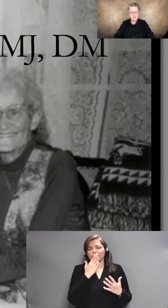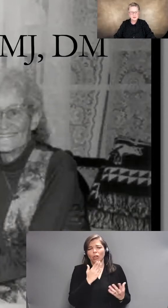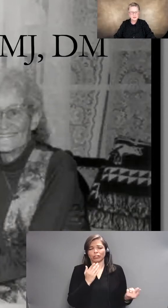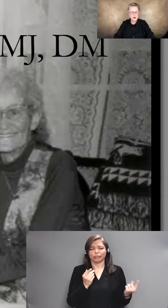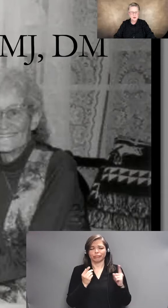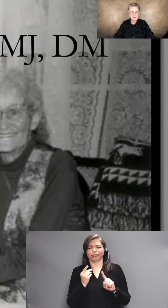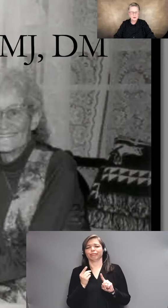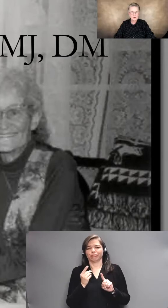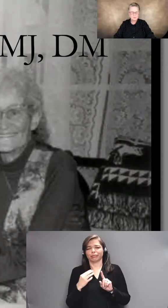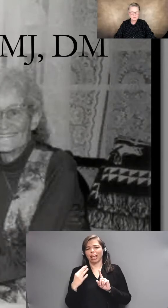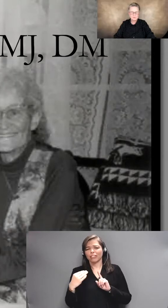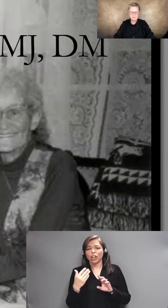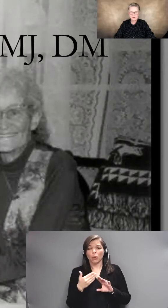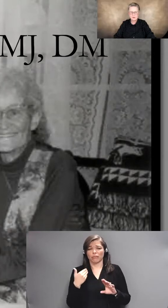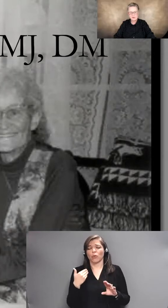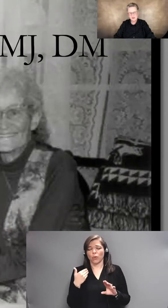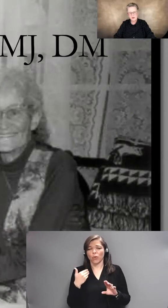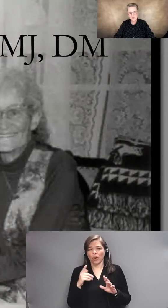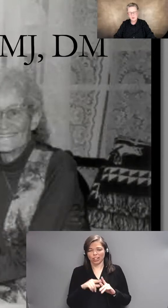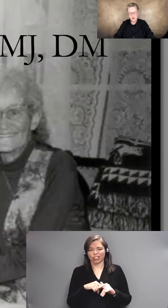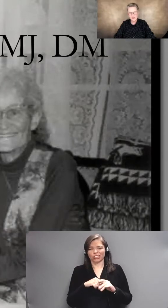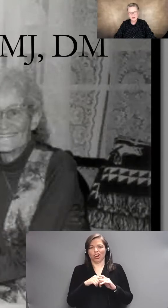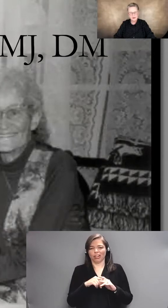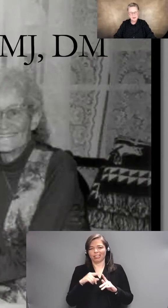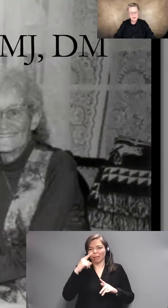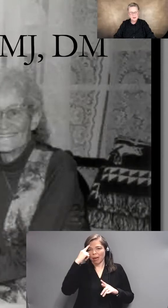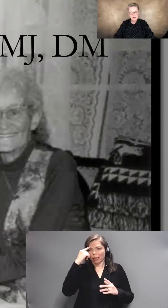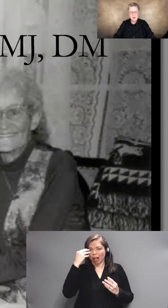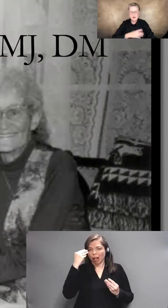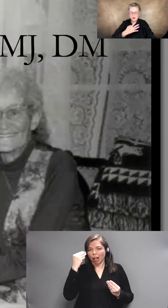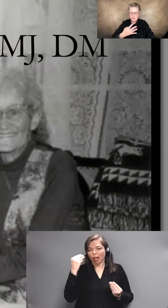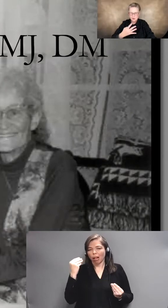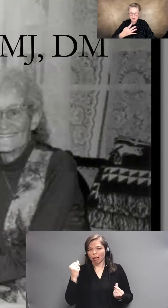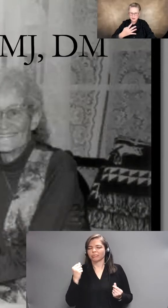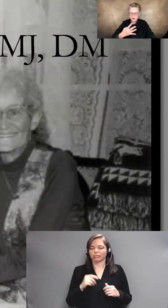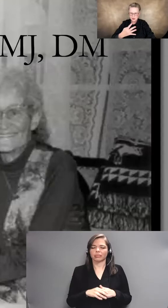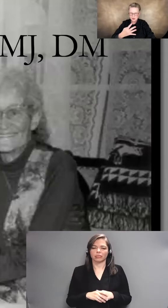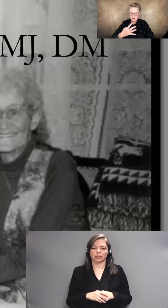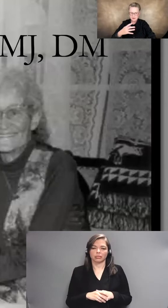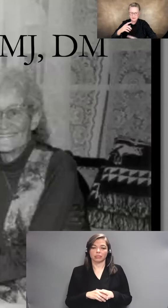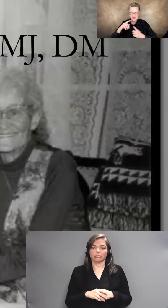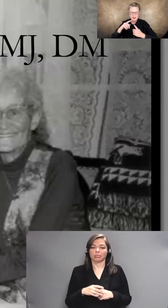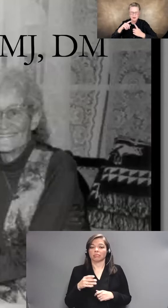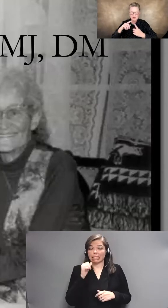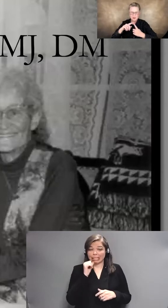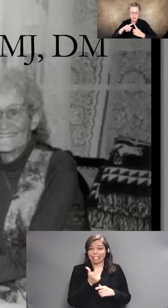she started losing her memory, so here are the four sisters uh